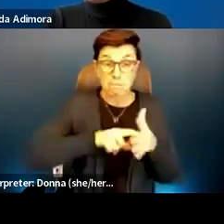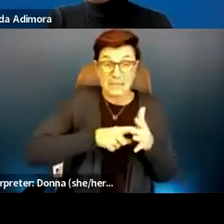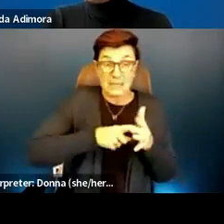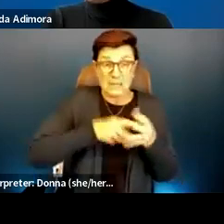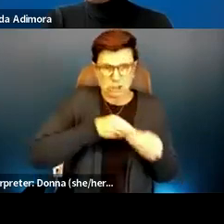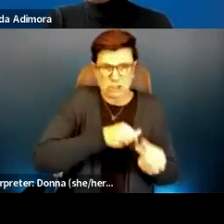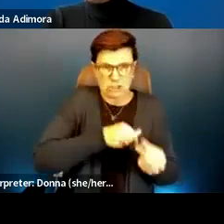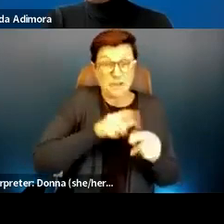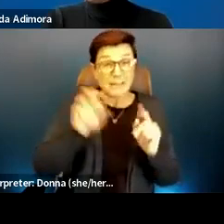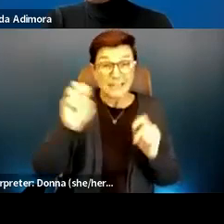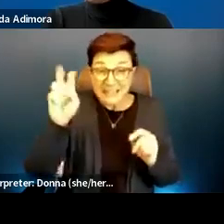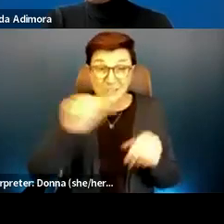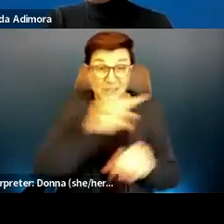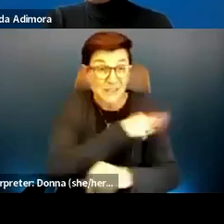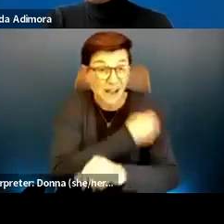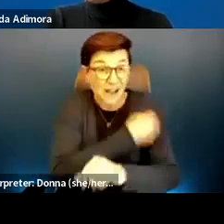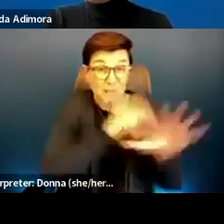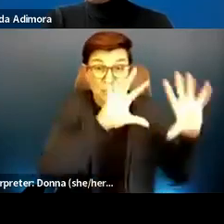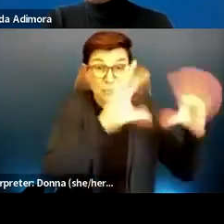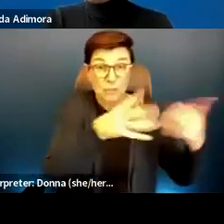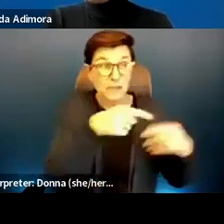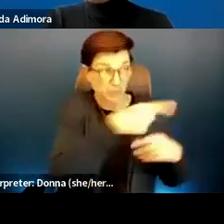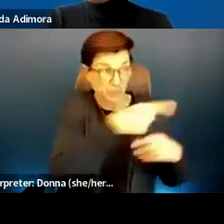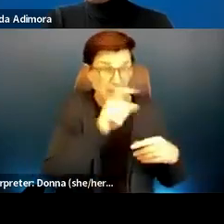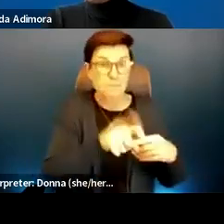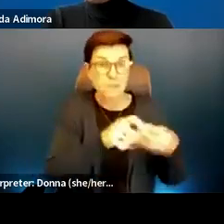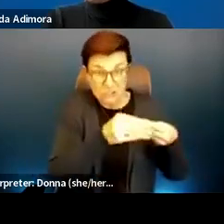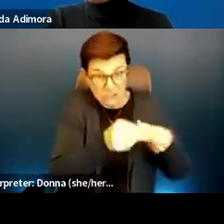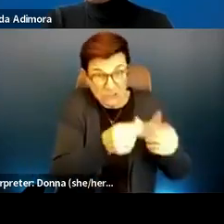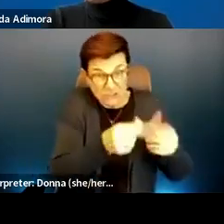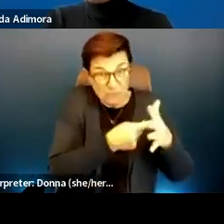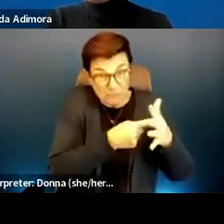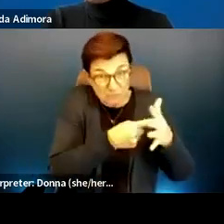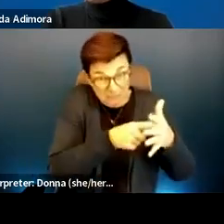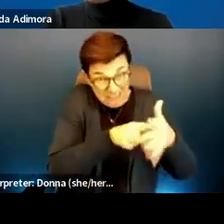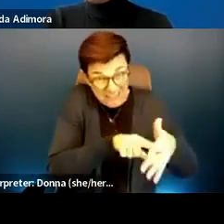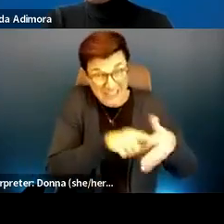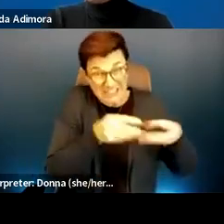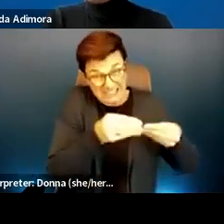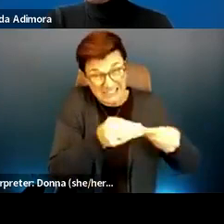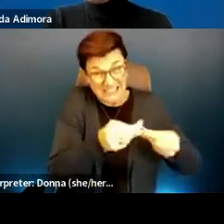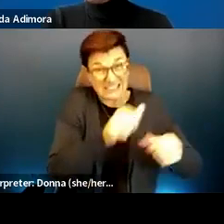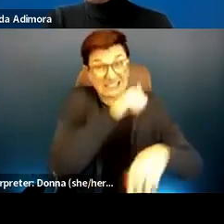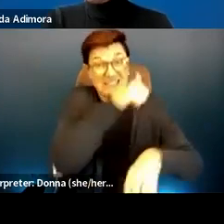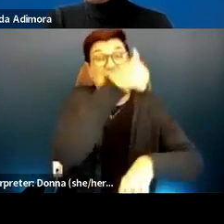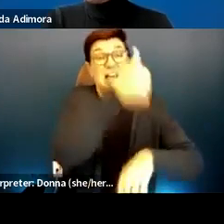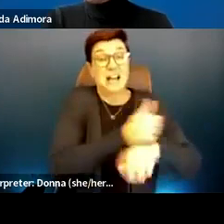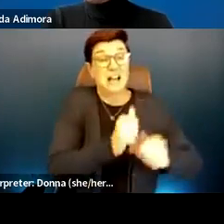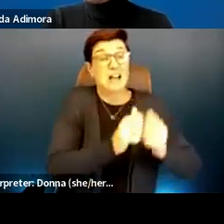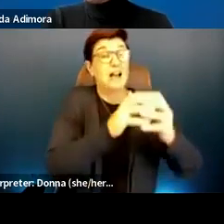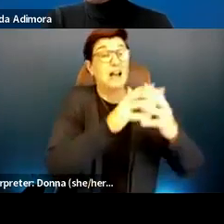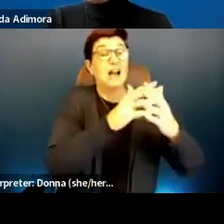into their processes right at the point of transformation. And that's where you are. That's where the state and locals are.